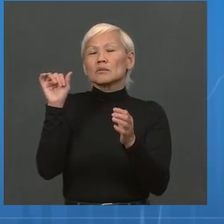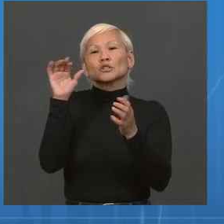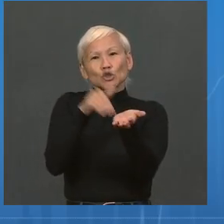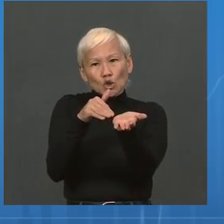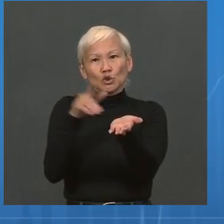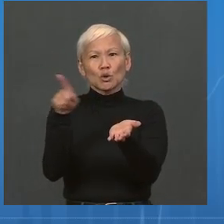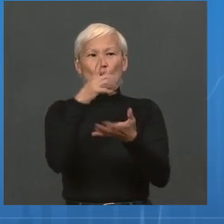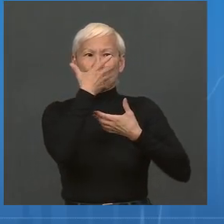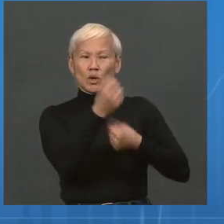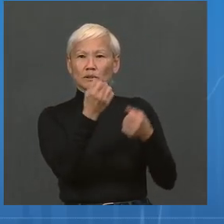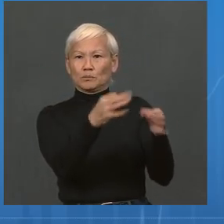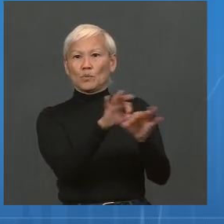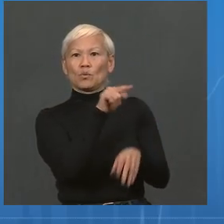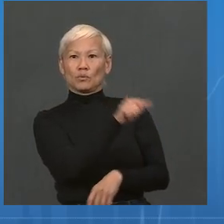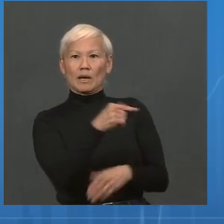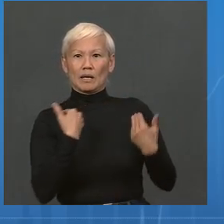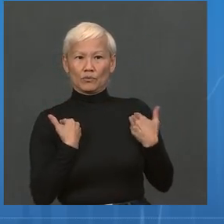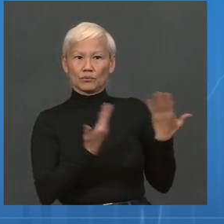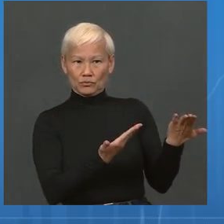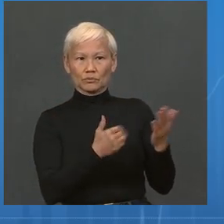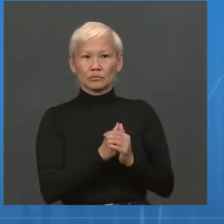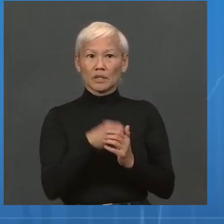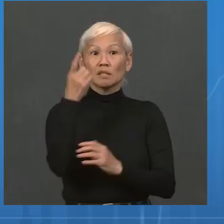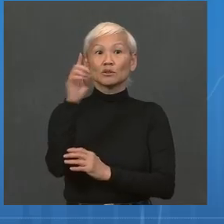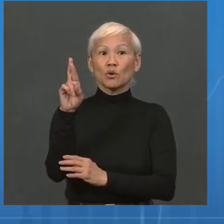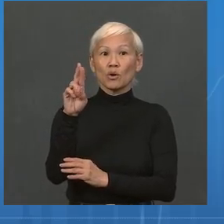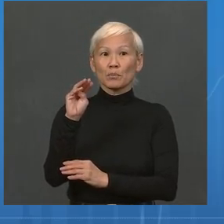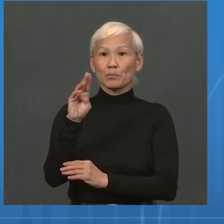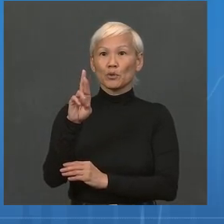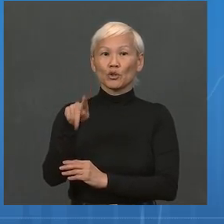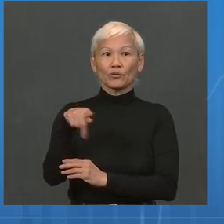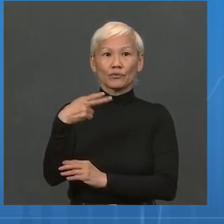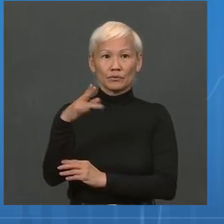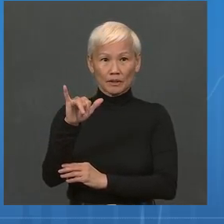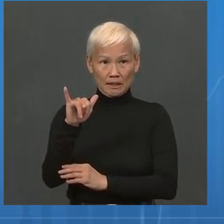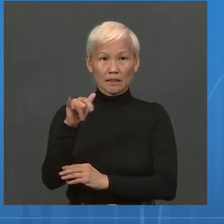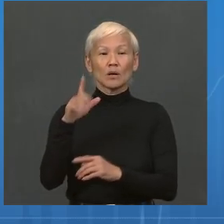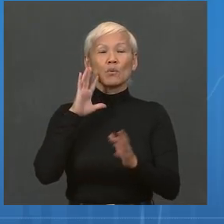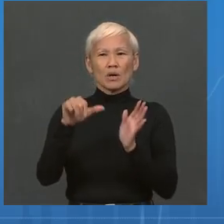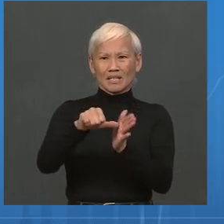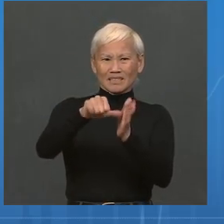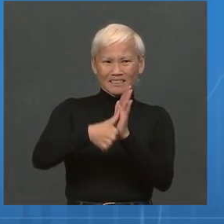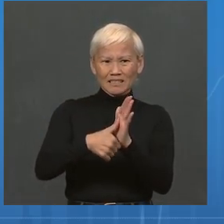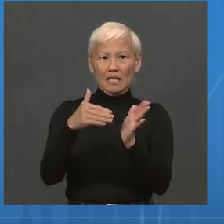Before I turn to Dr. Murthy, I want to underscore: We have made significant progress over the past 10 months,